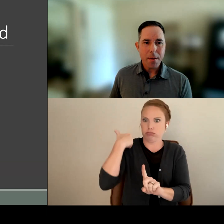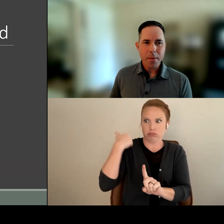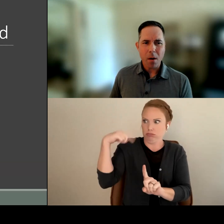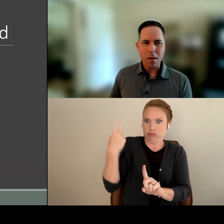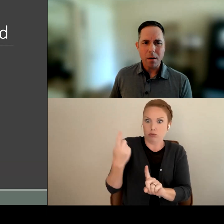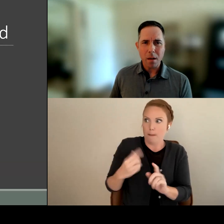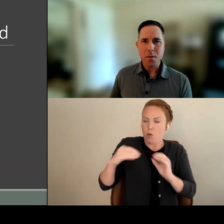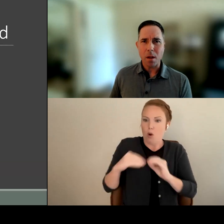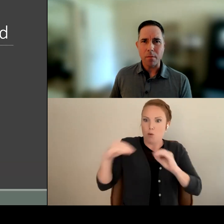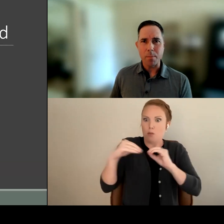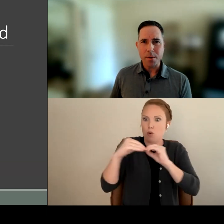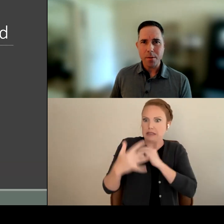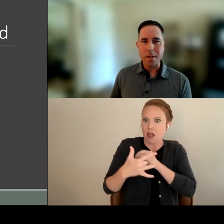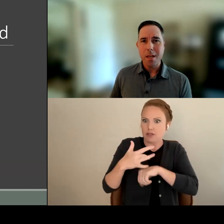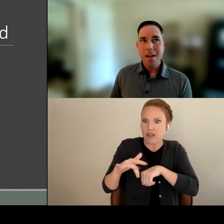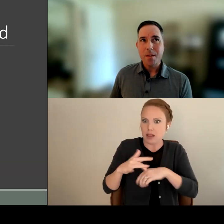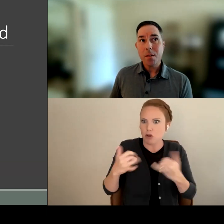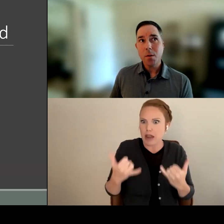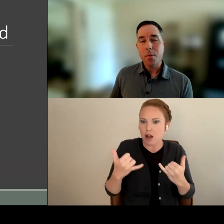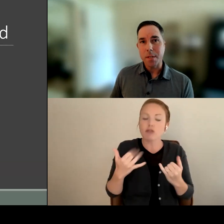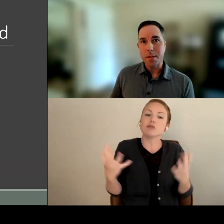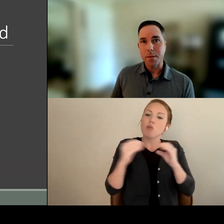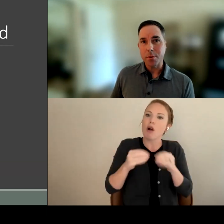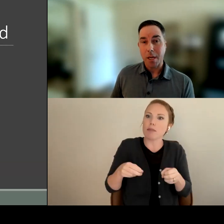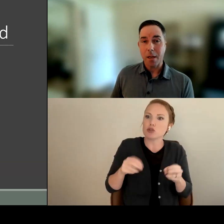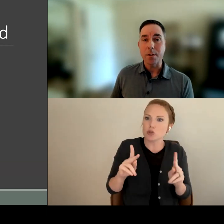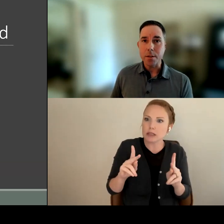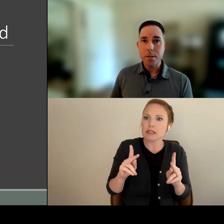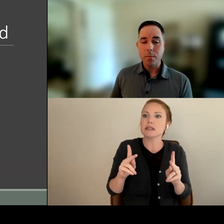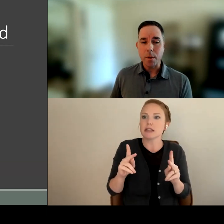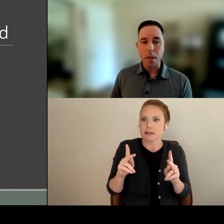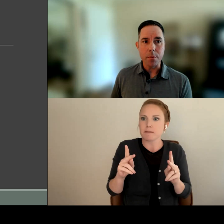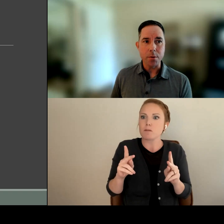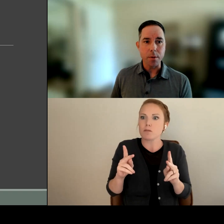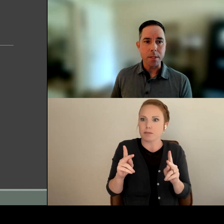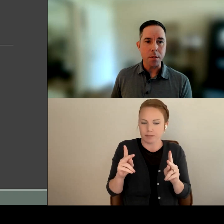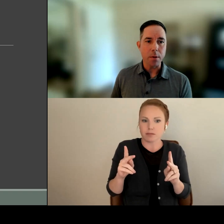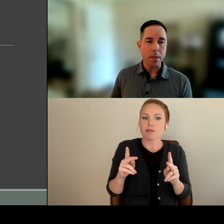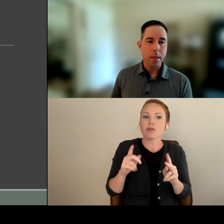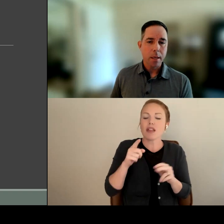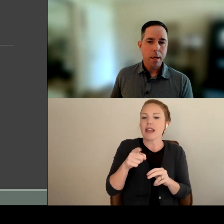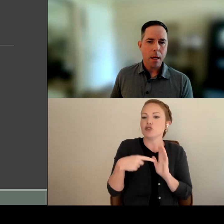I think there's a lot of opportunities, this present some challenges when it comes to accessibility.